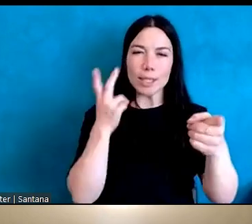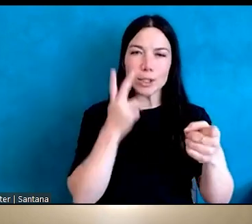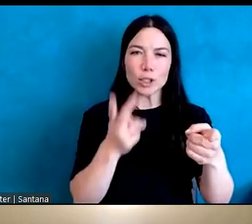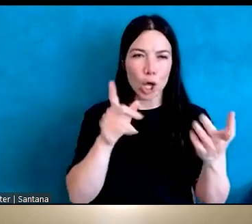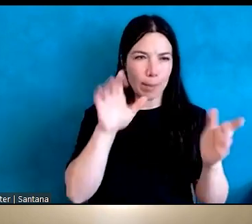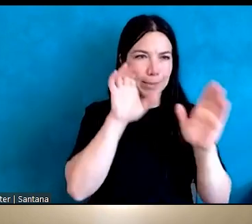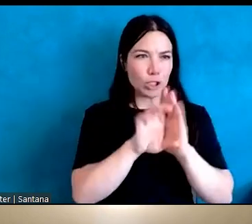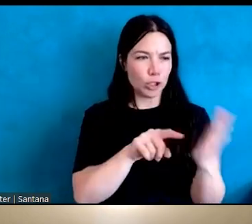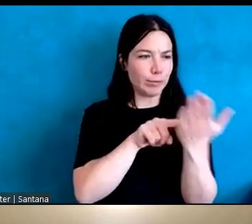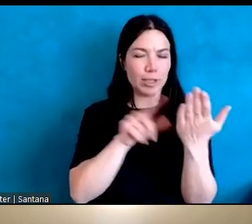And